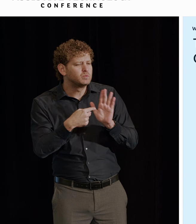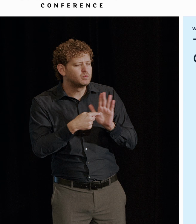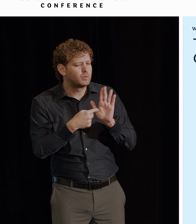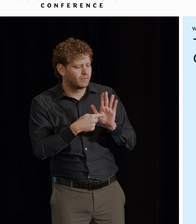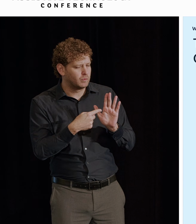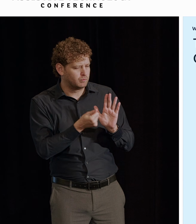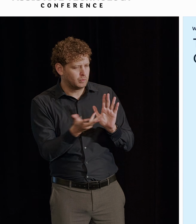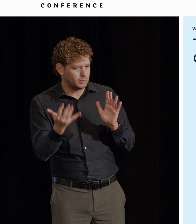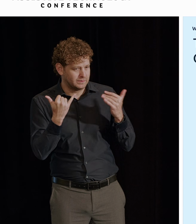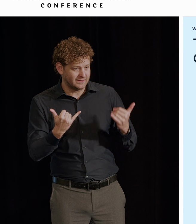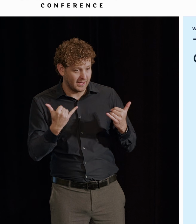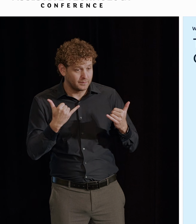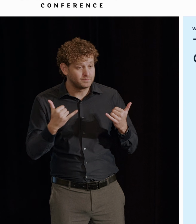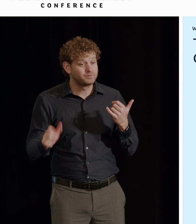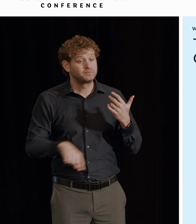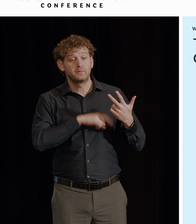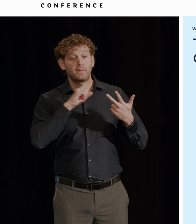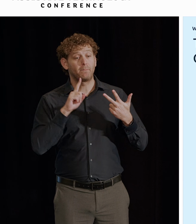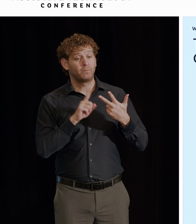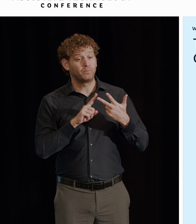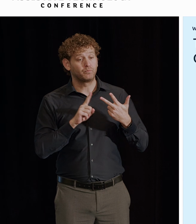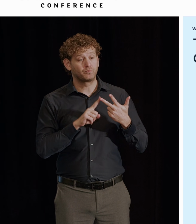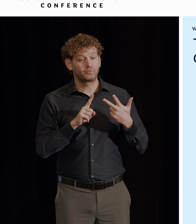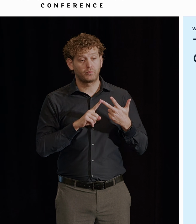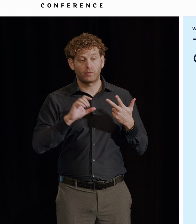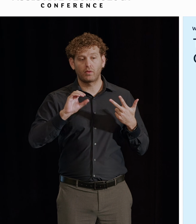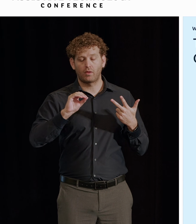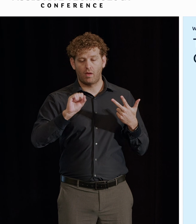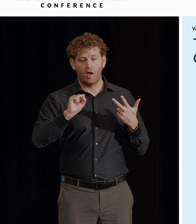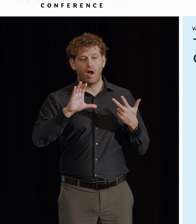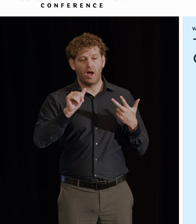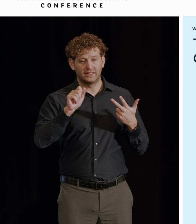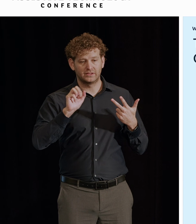And third, we'll share insights from the research partnership that's taken